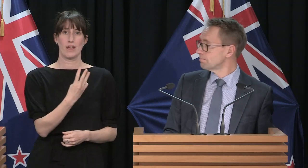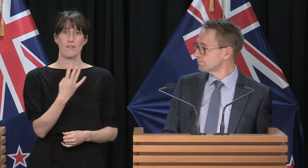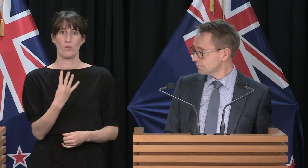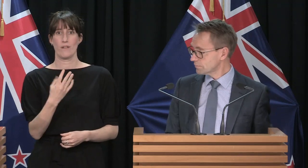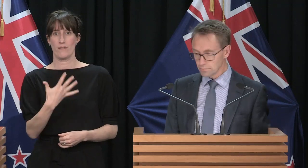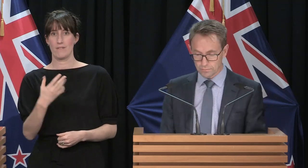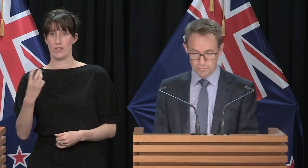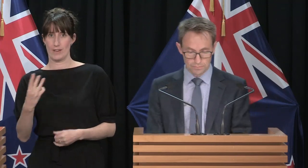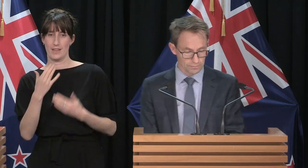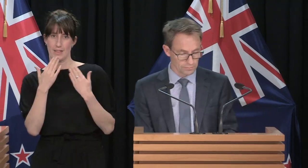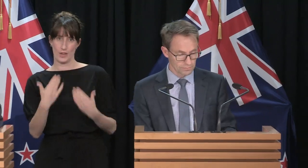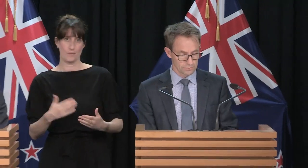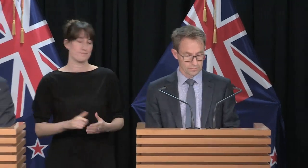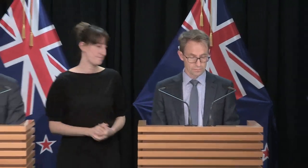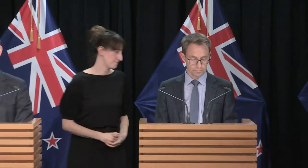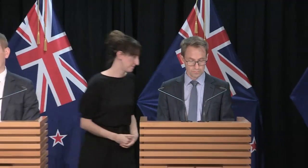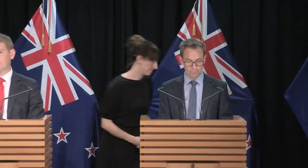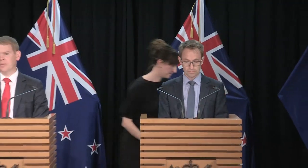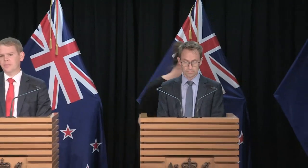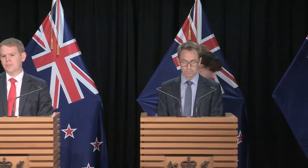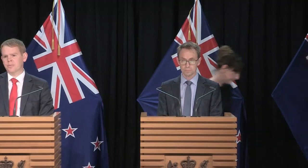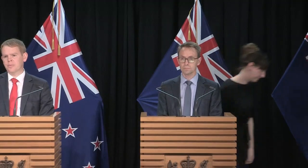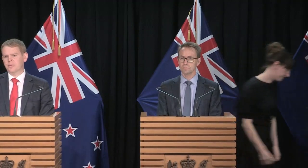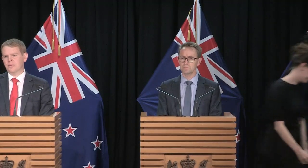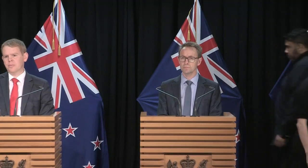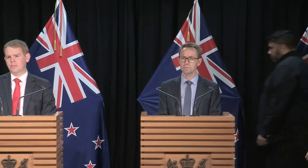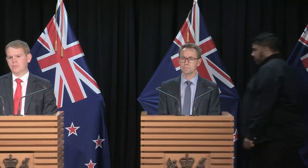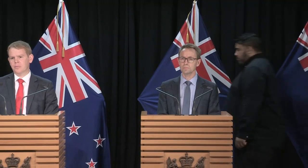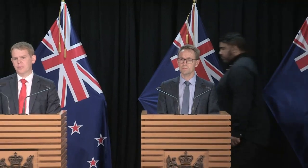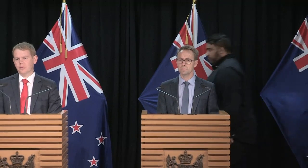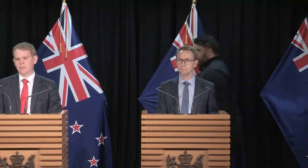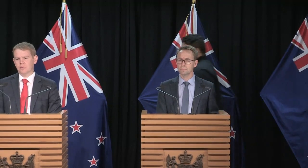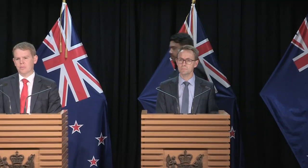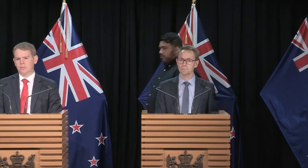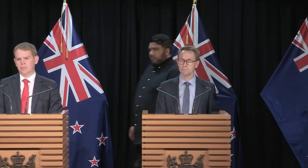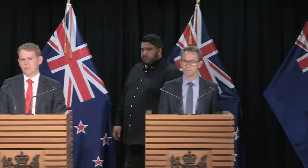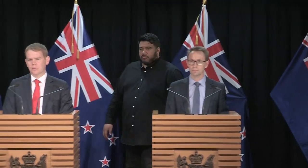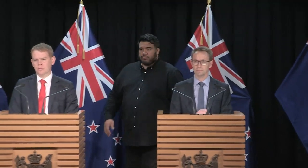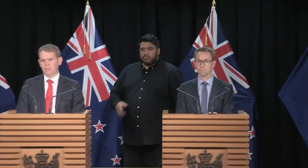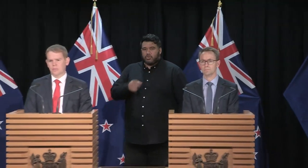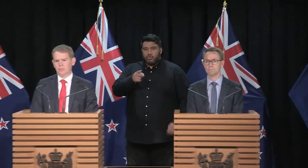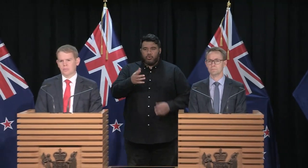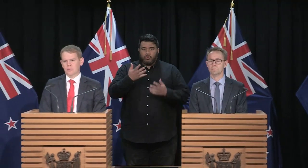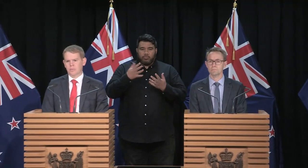The number is 0800-358-5453.